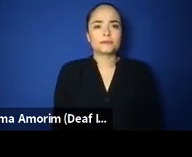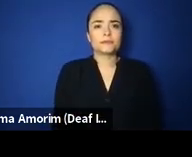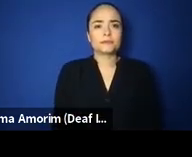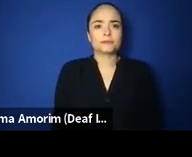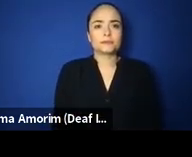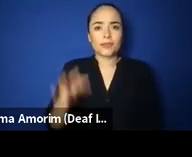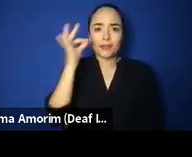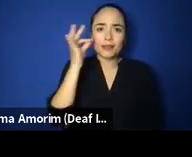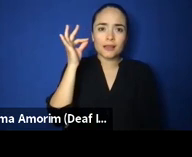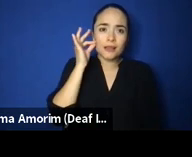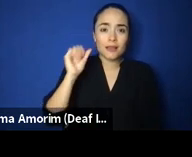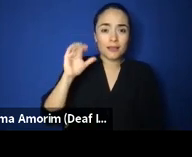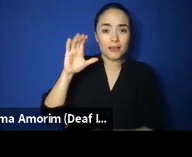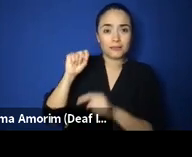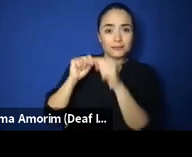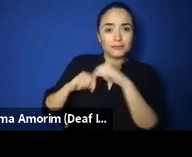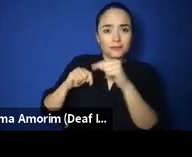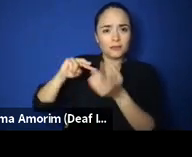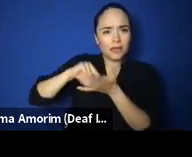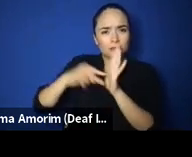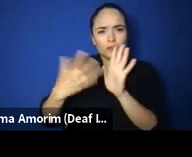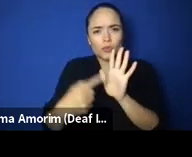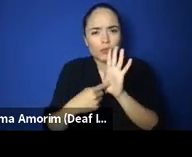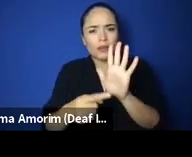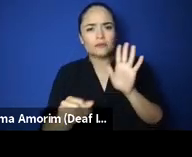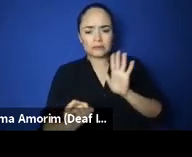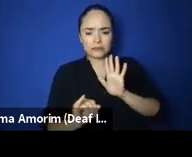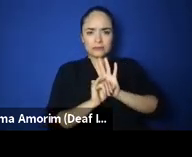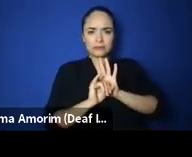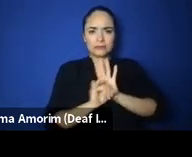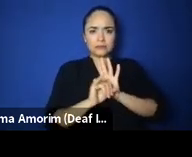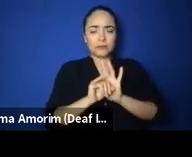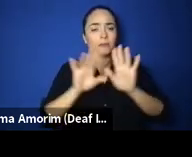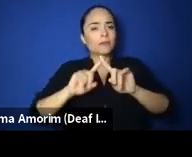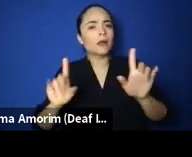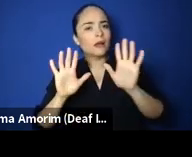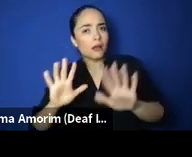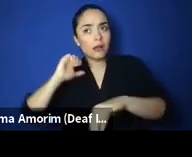I will talk a little more about is the Potlatch Ban, where that outlawed our art, our language,